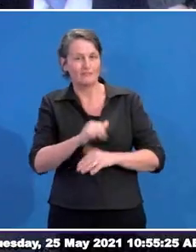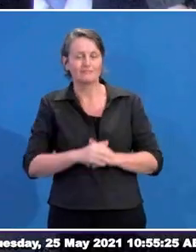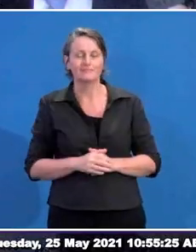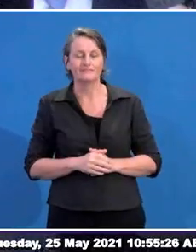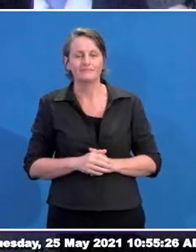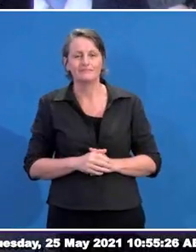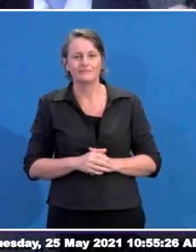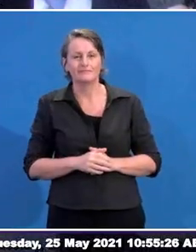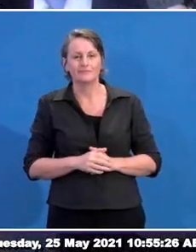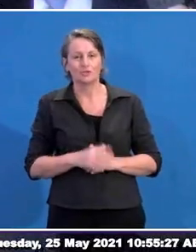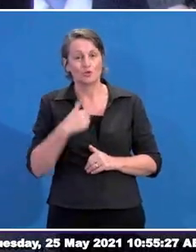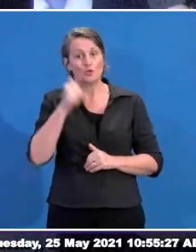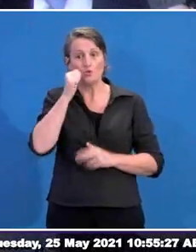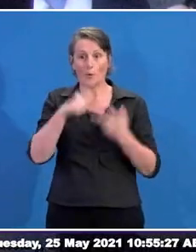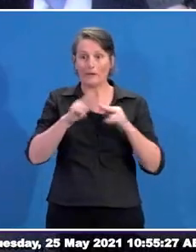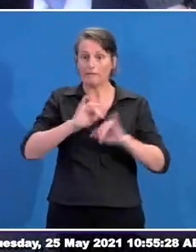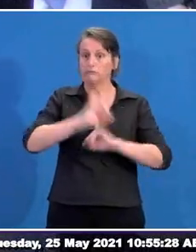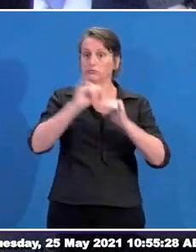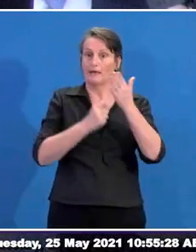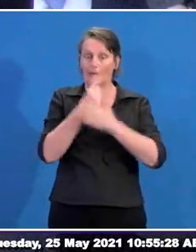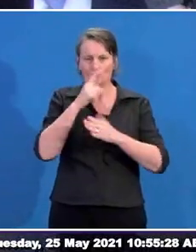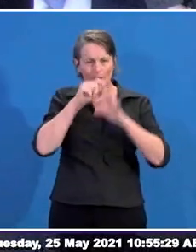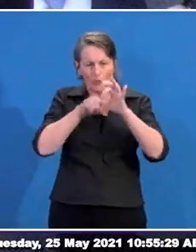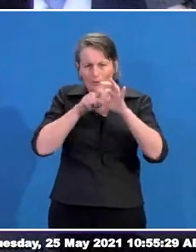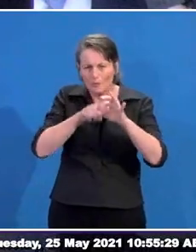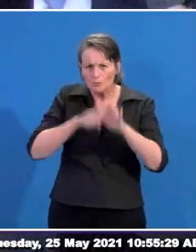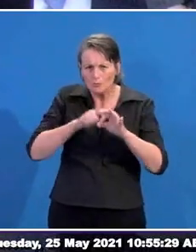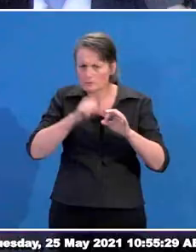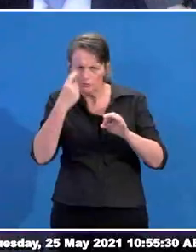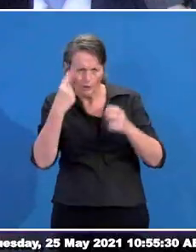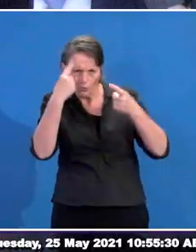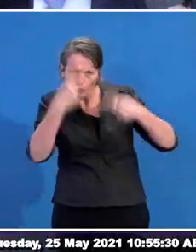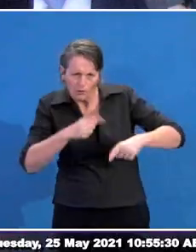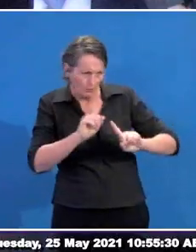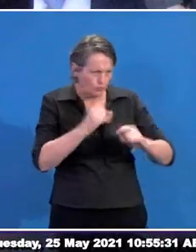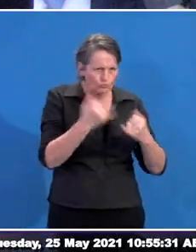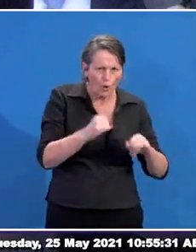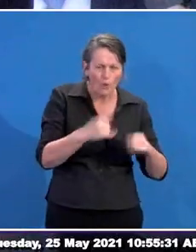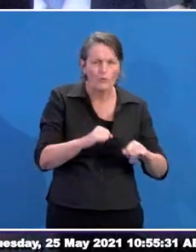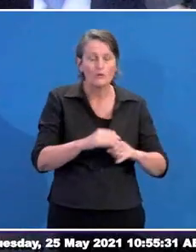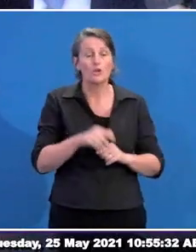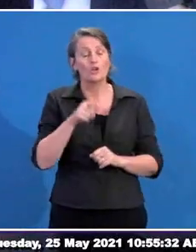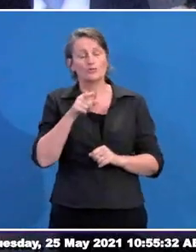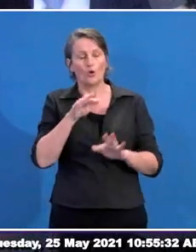what questions to ask in an emergency. ELIZA: That's right. I'll come back to you were concerned that there may be a fracture